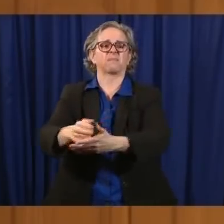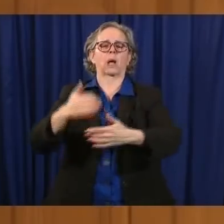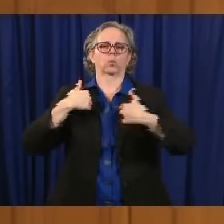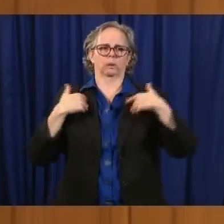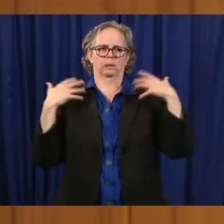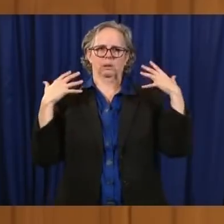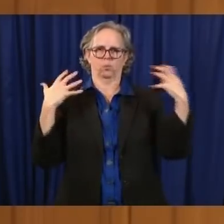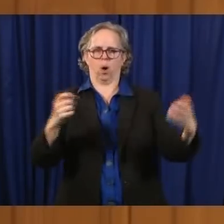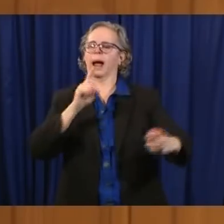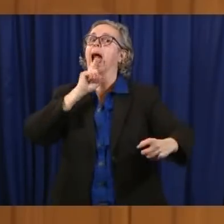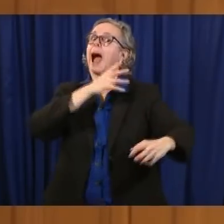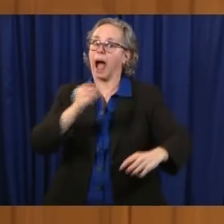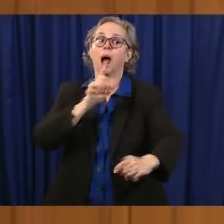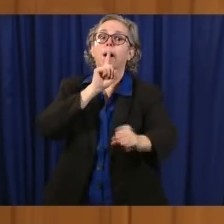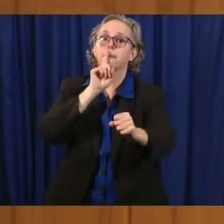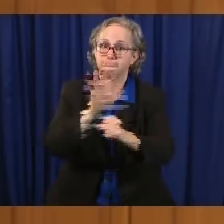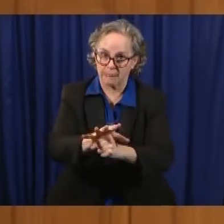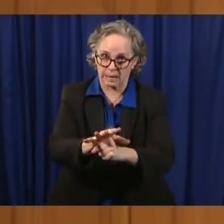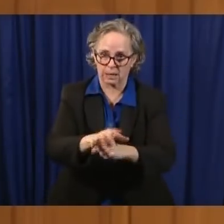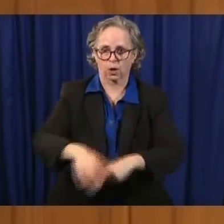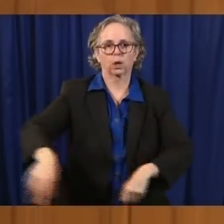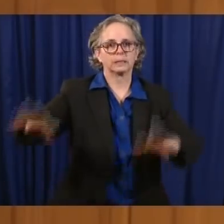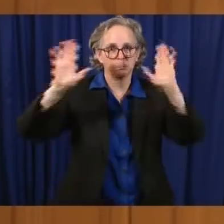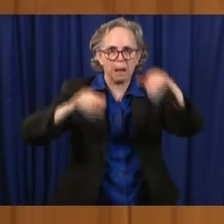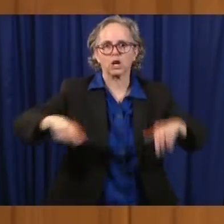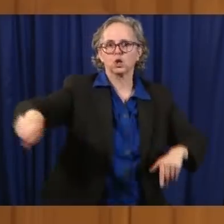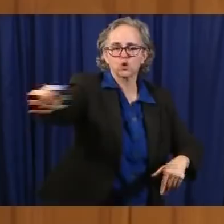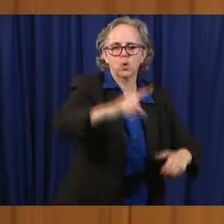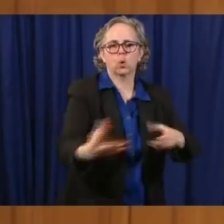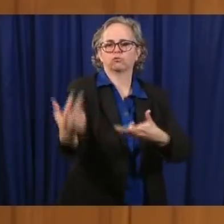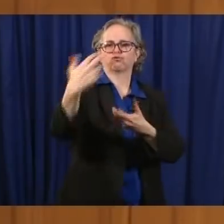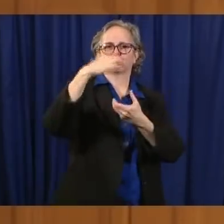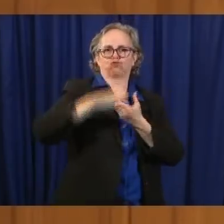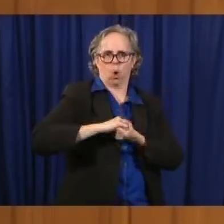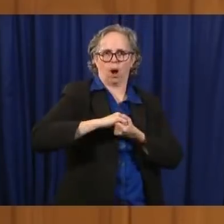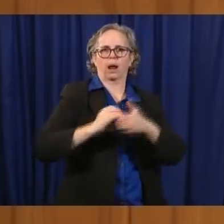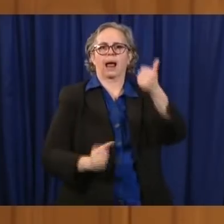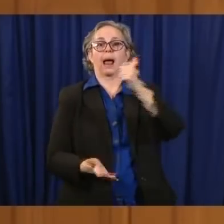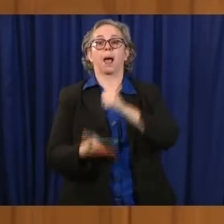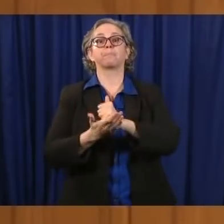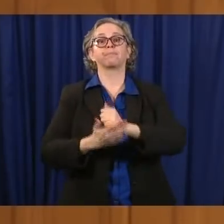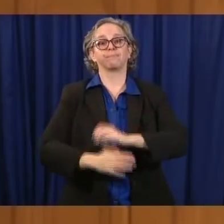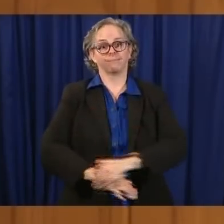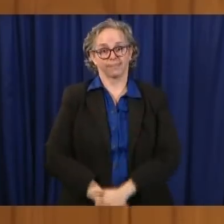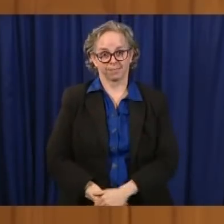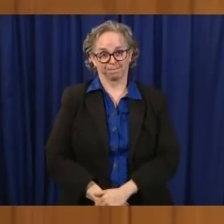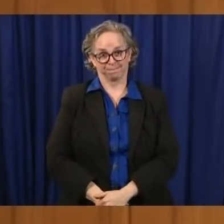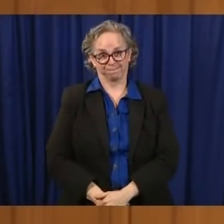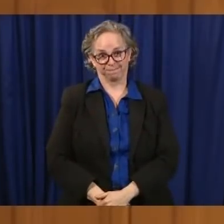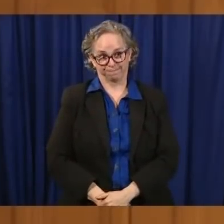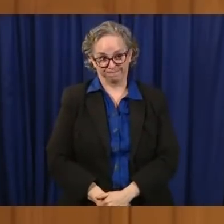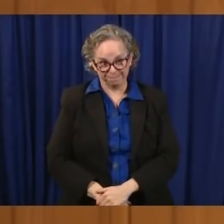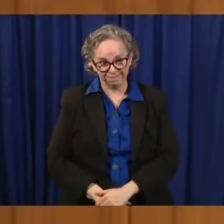AWAY FROM THAT, IT IS ABOUT HOW WE HELP, HOW DO WE DO BETTER, WITH WHAT WE HAVE, THAT'S WHAT